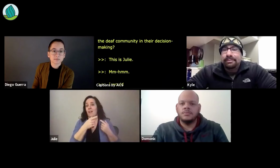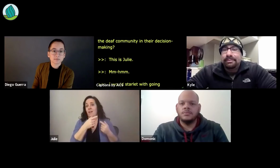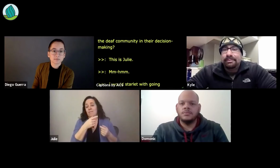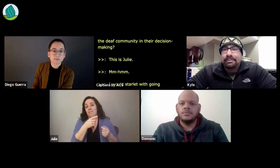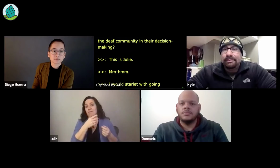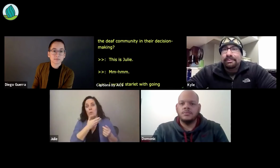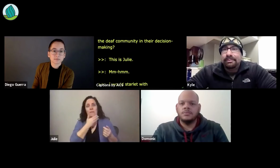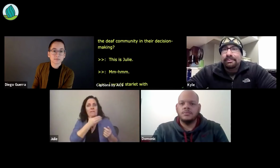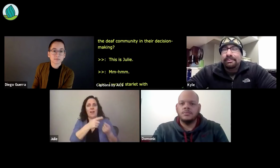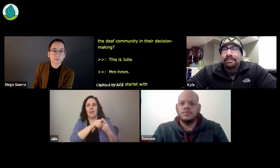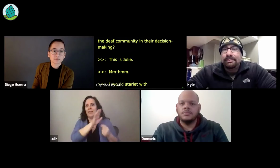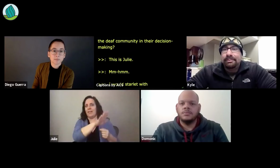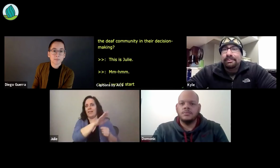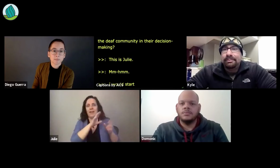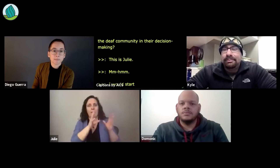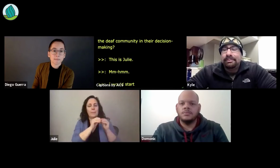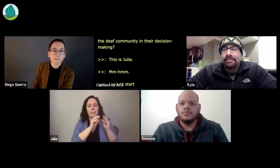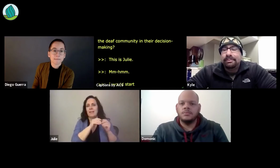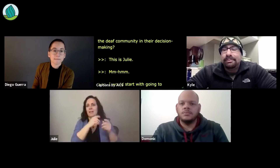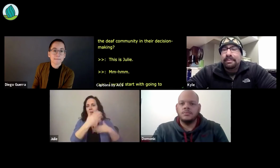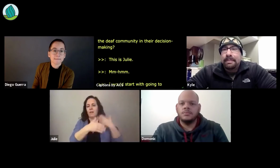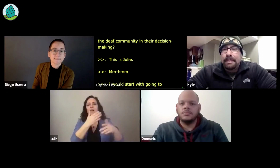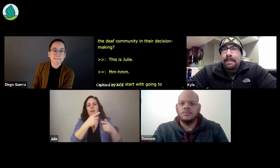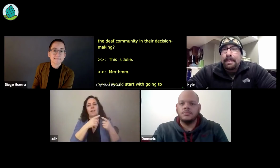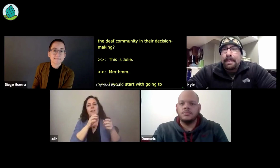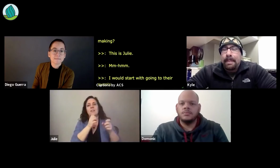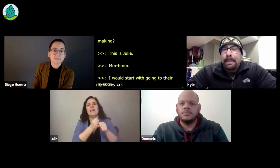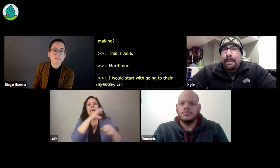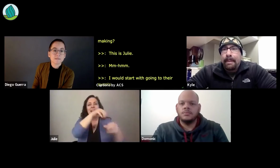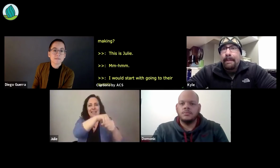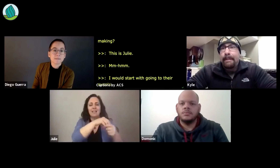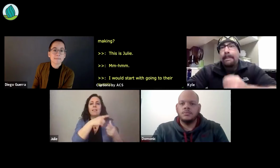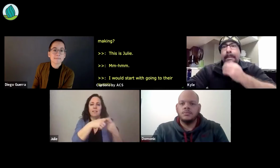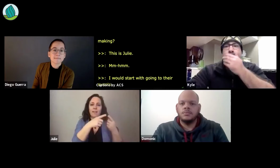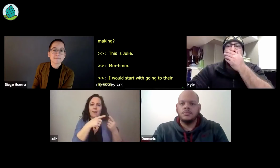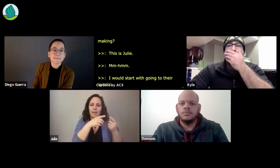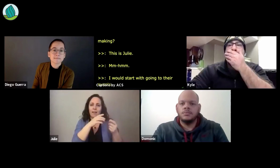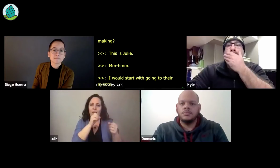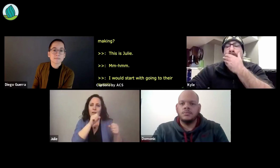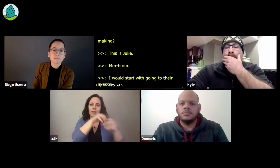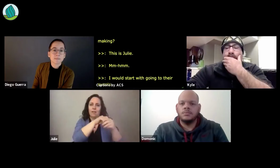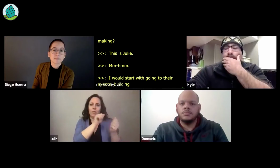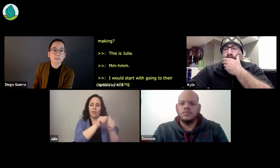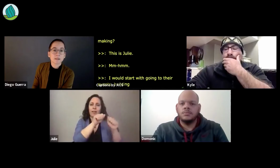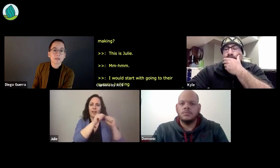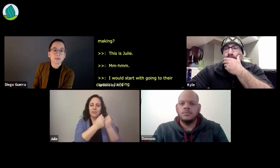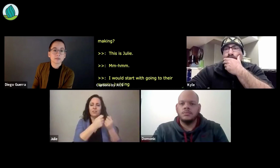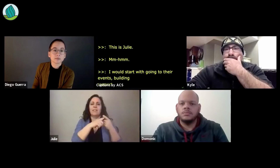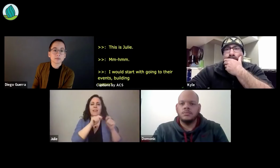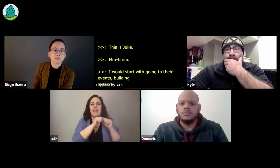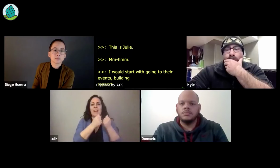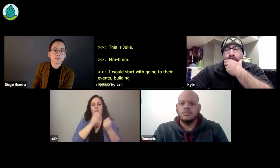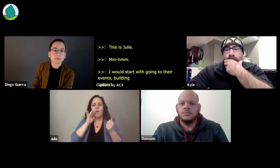being invited to their meetings, getting in that space, and then working with the agency. And then the agency will recognize